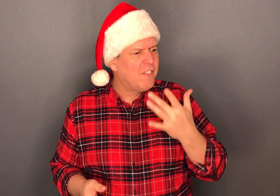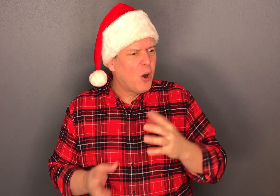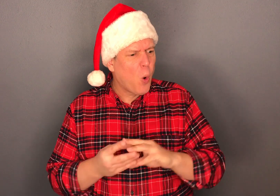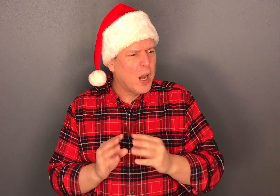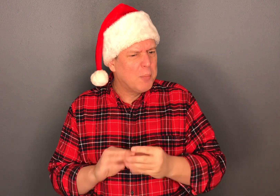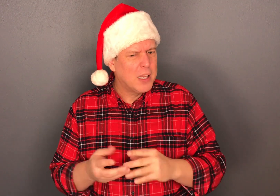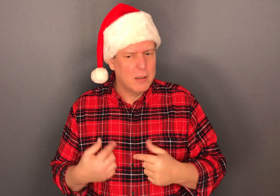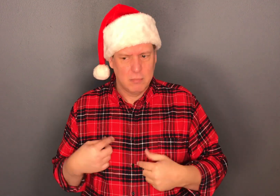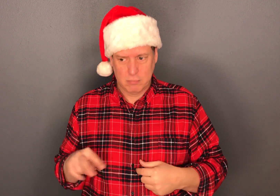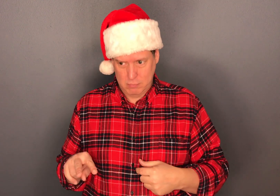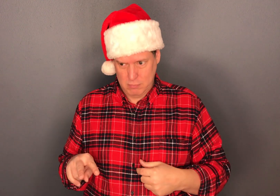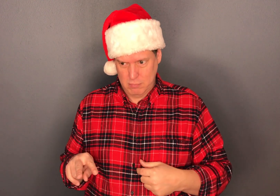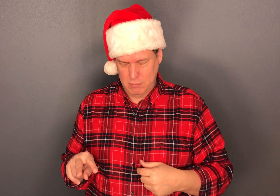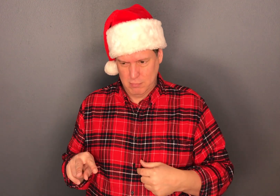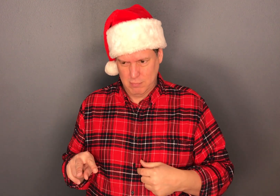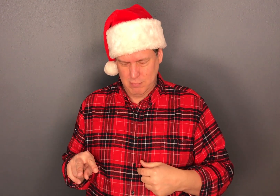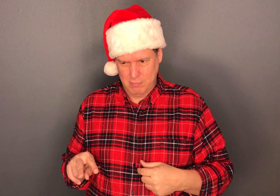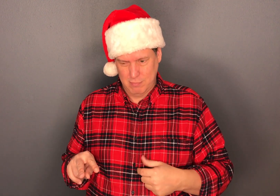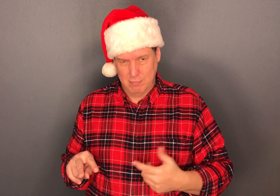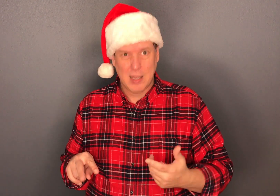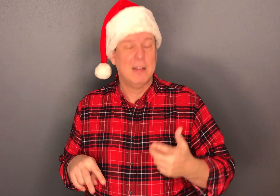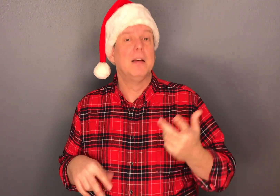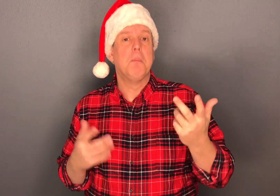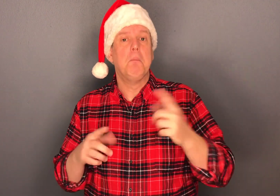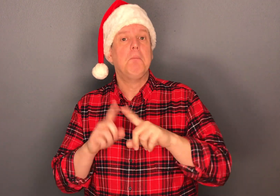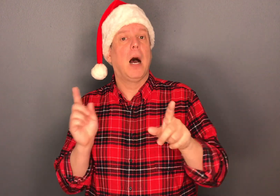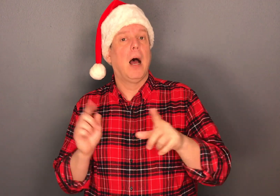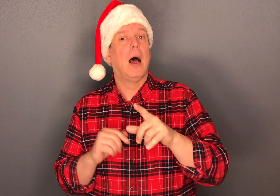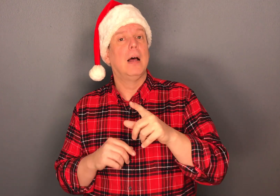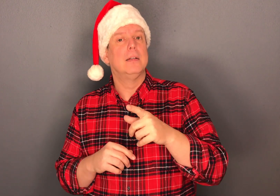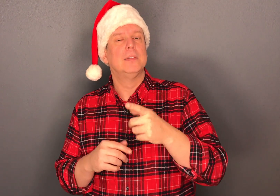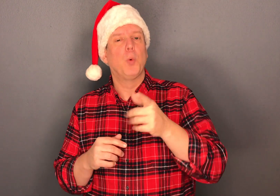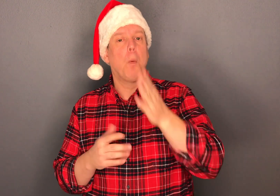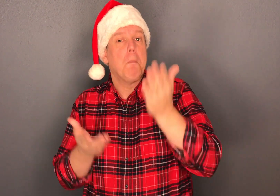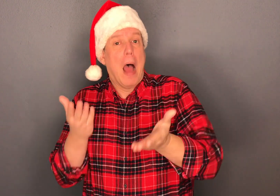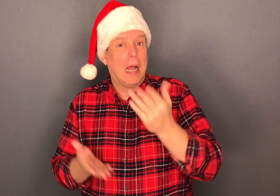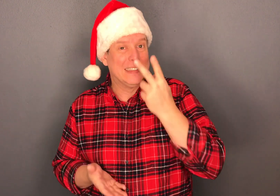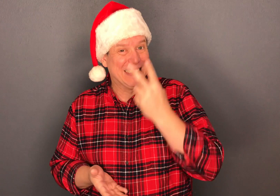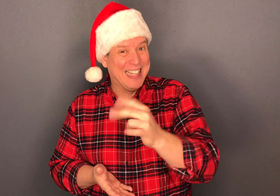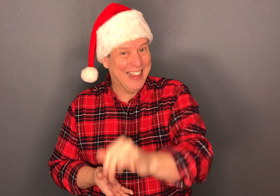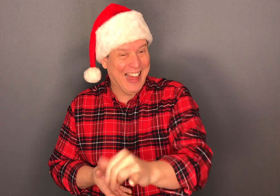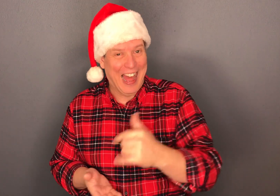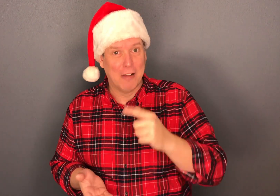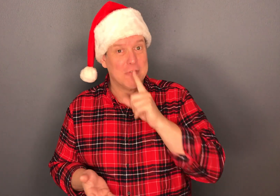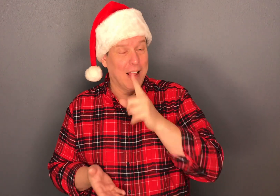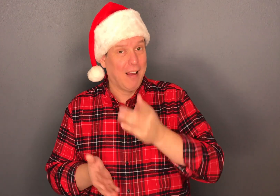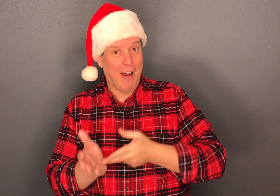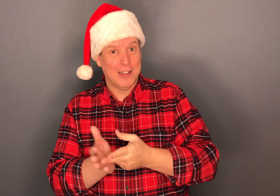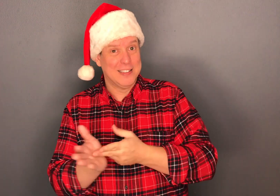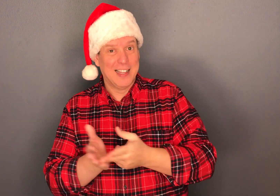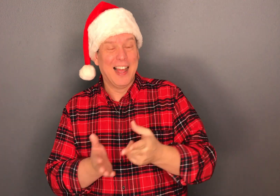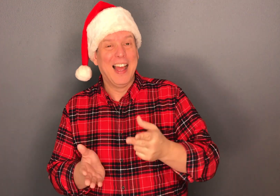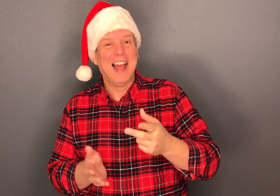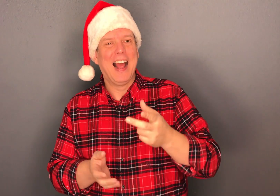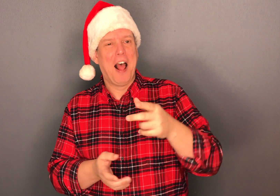lost my favorite ornament and used this sign but you might see that but to be